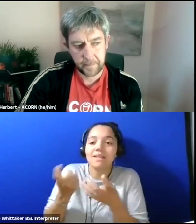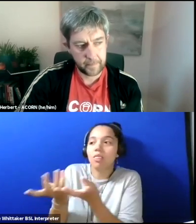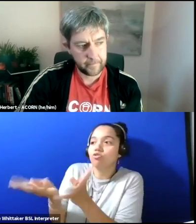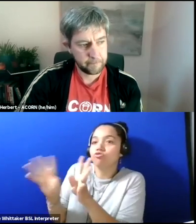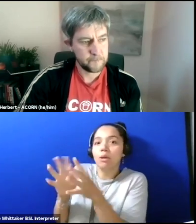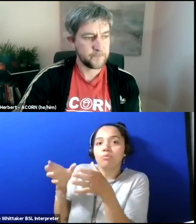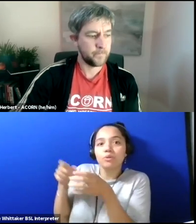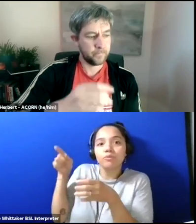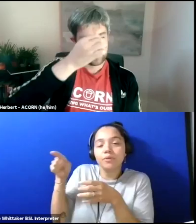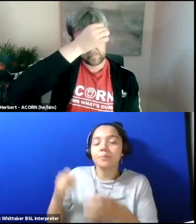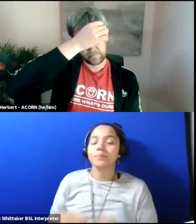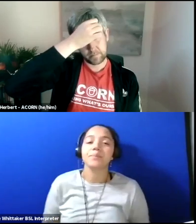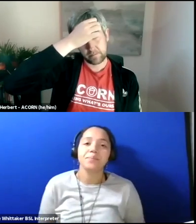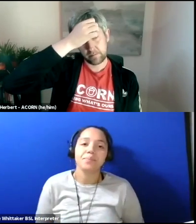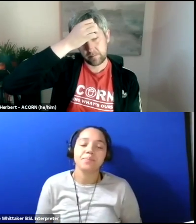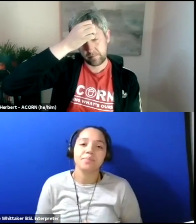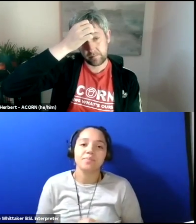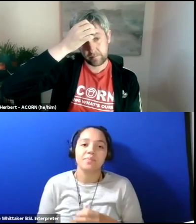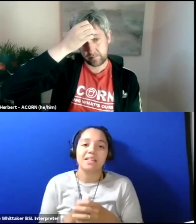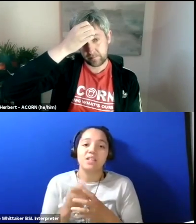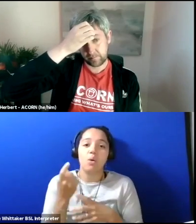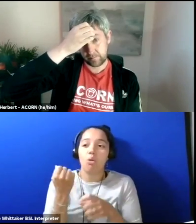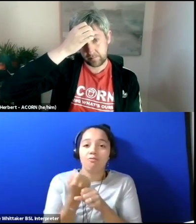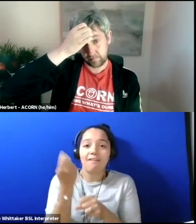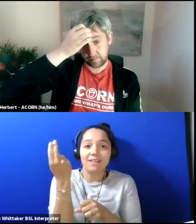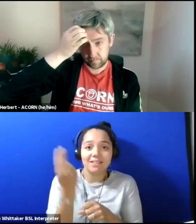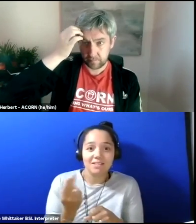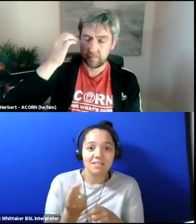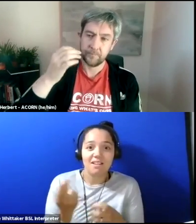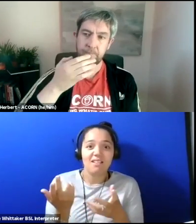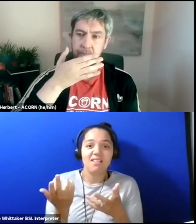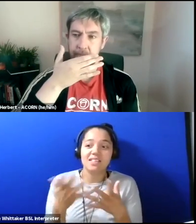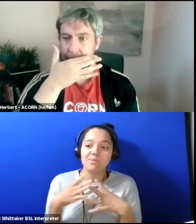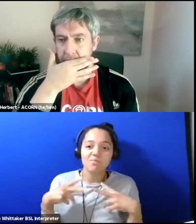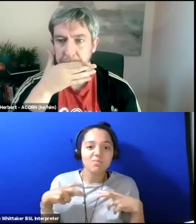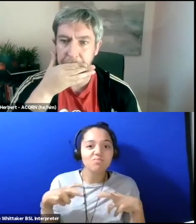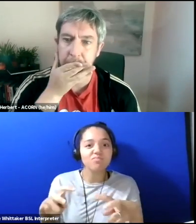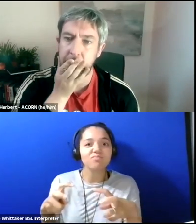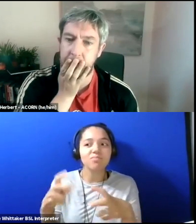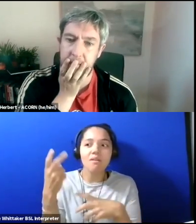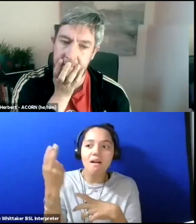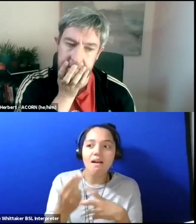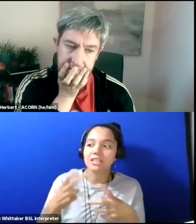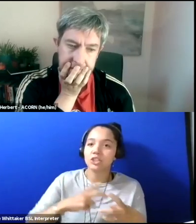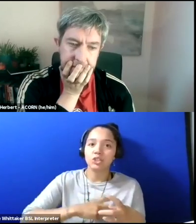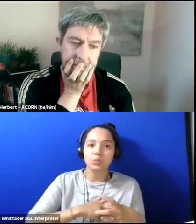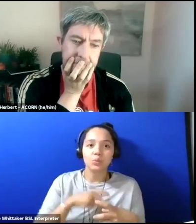So anyways, graphic designers did some research into artists' union and into